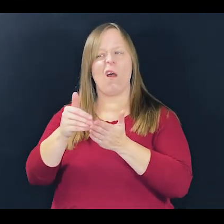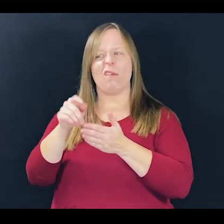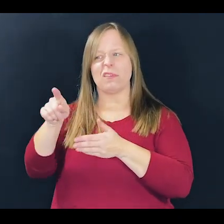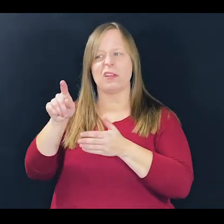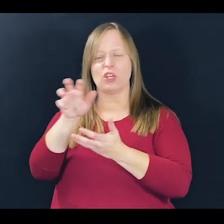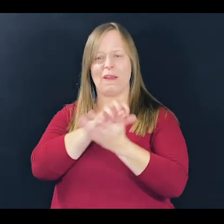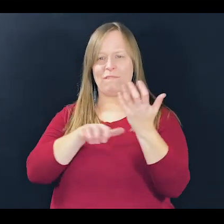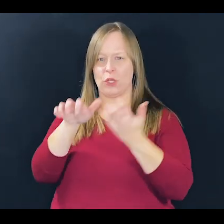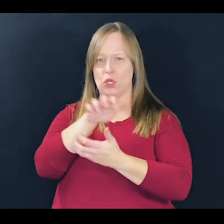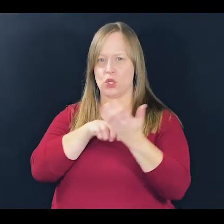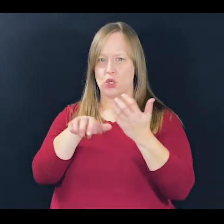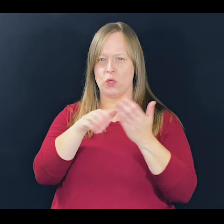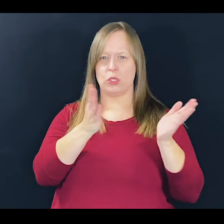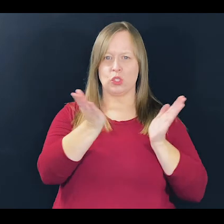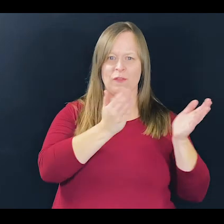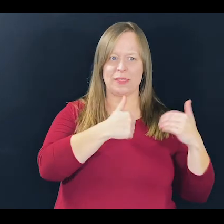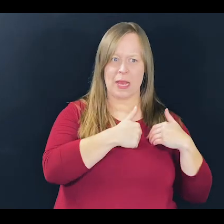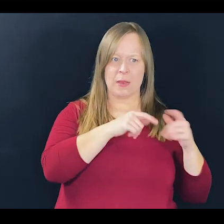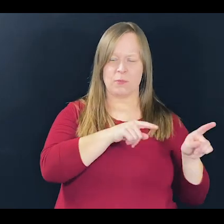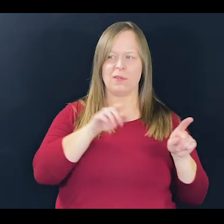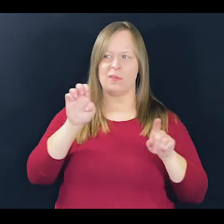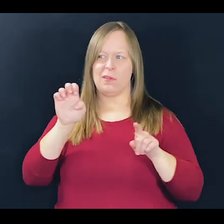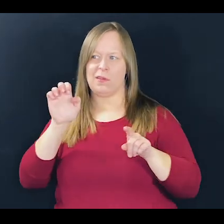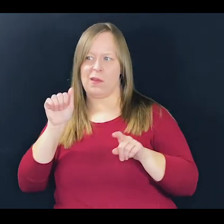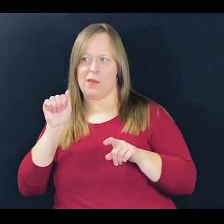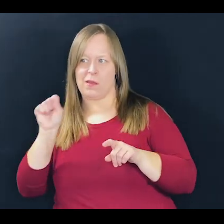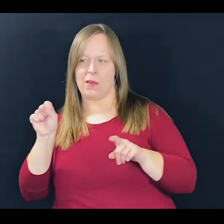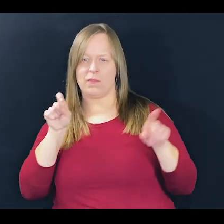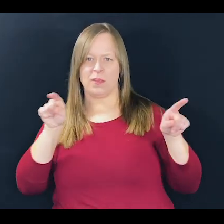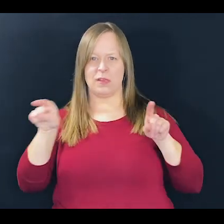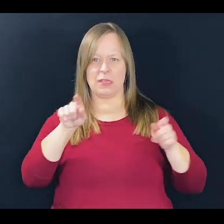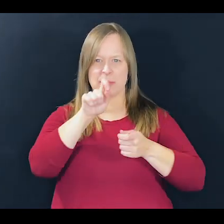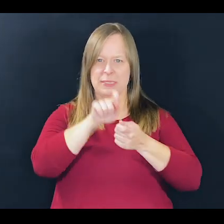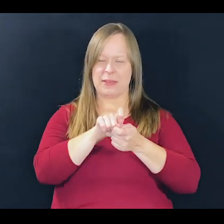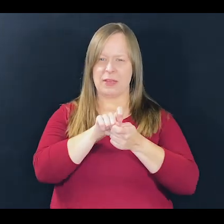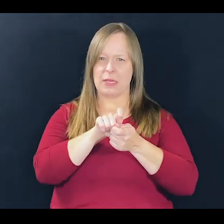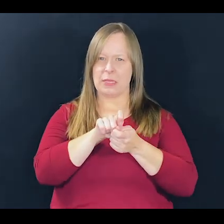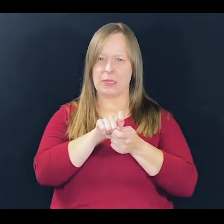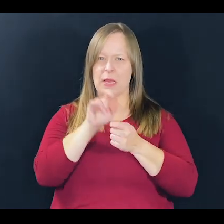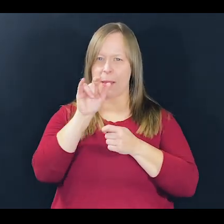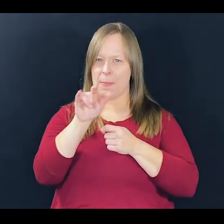confuse the service animal and emotional support animals specifically on planes